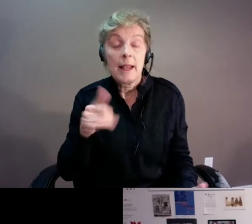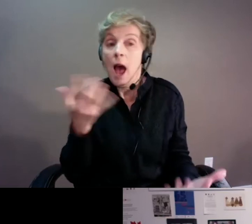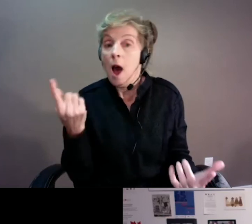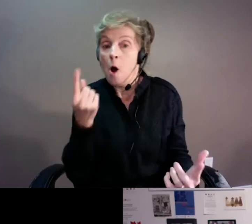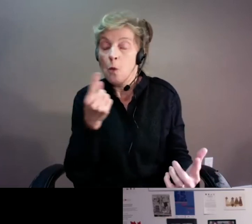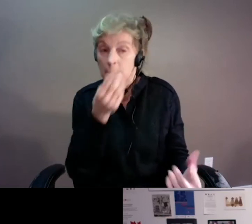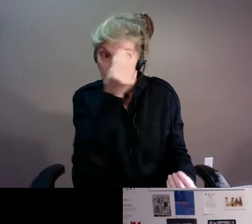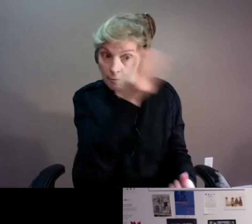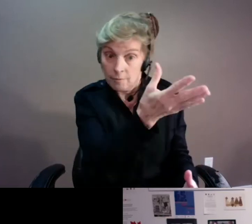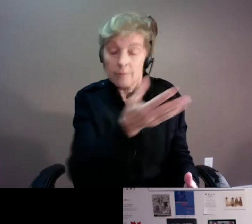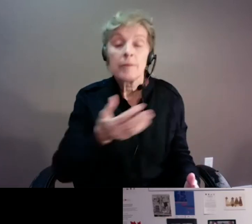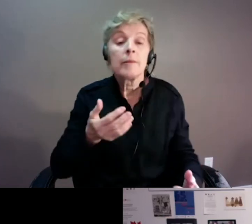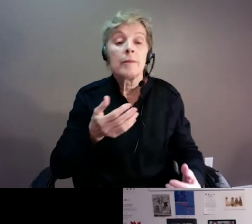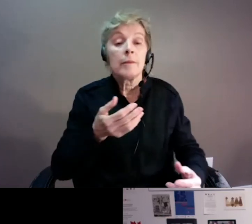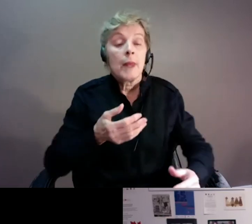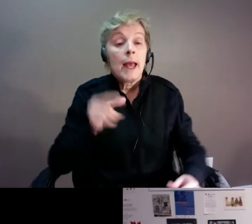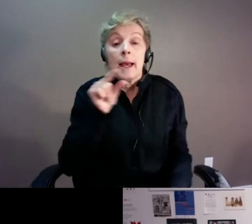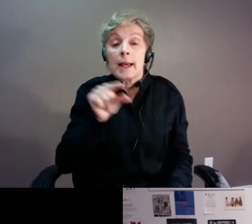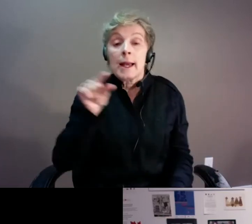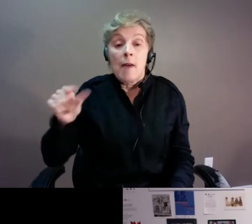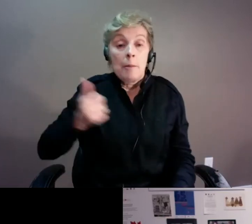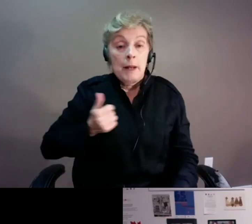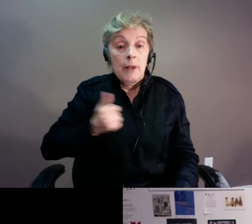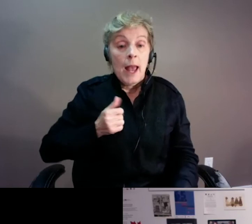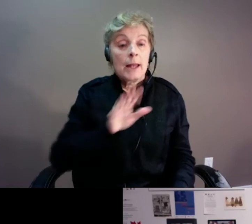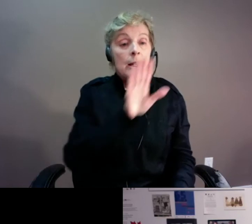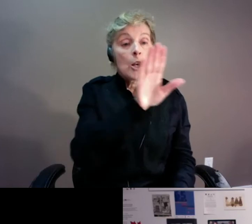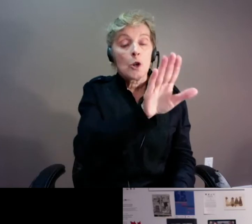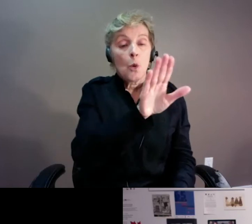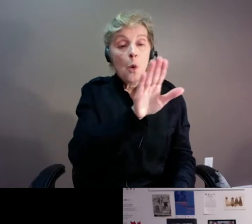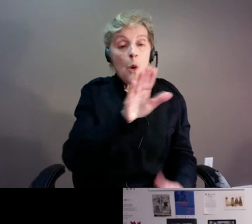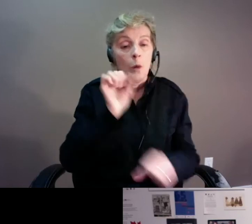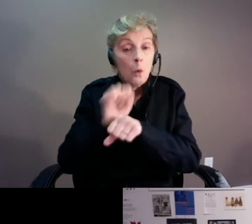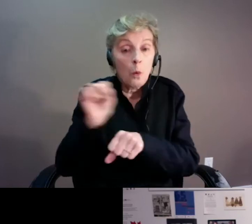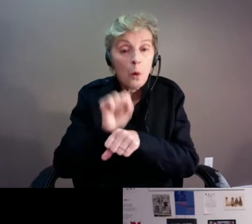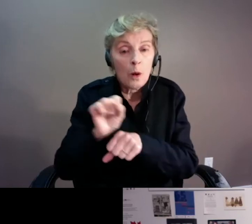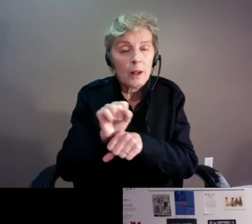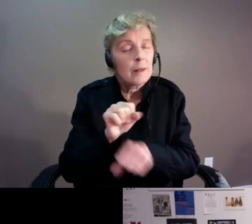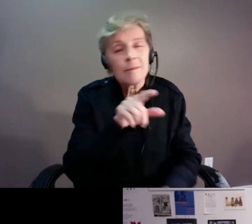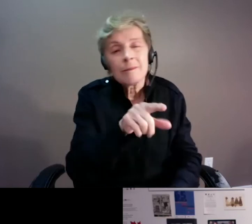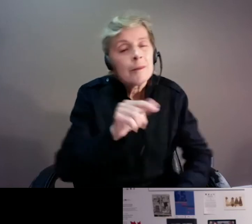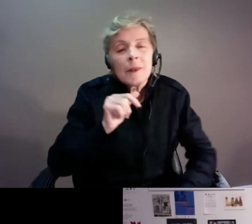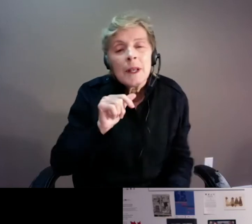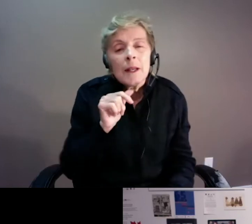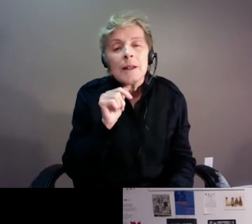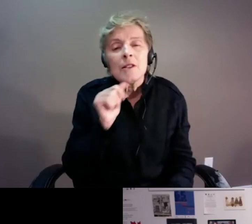mission, has never really been involved in the workings of the disability convention since the